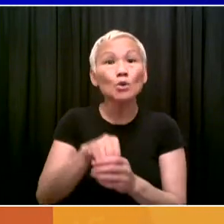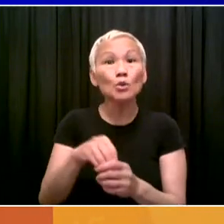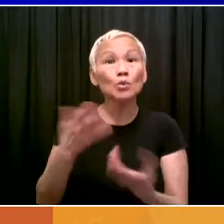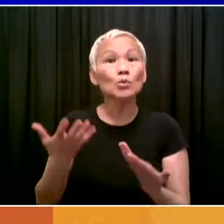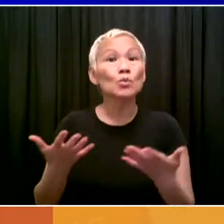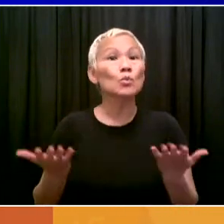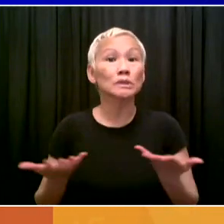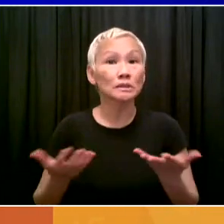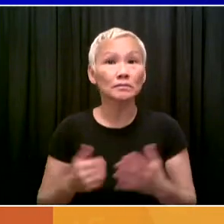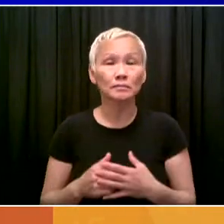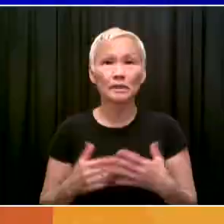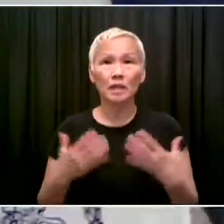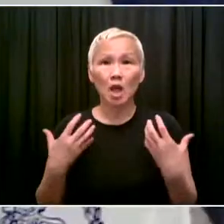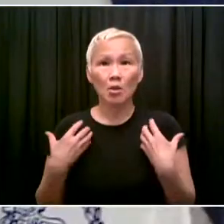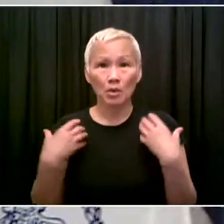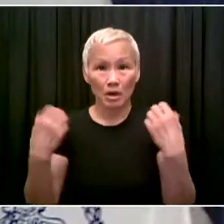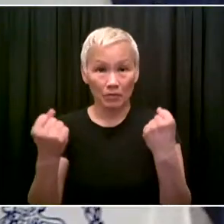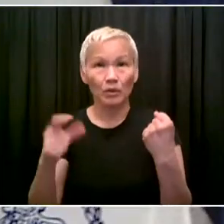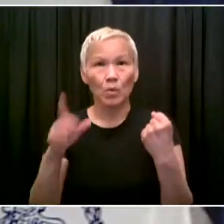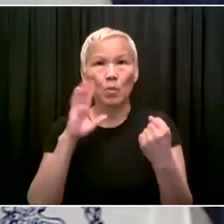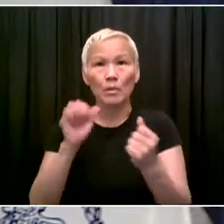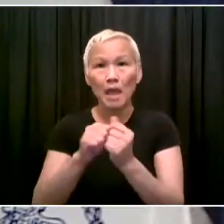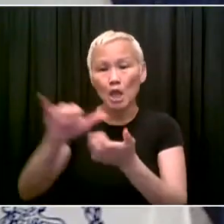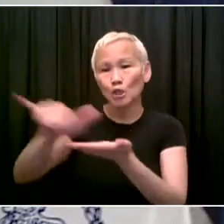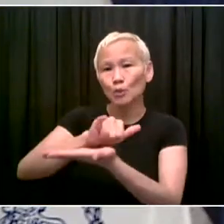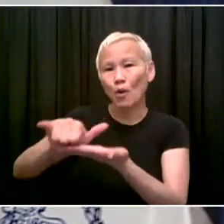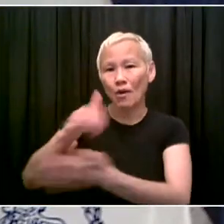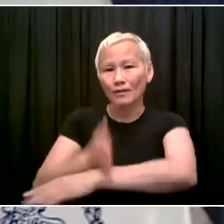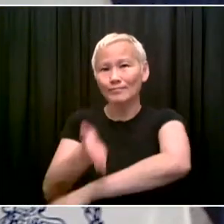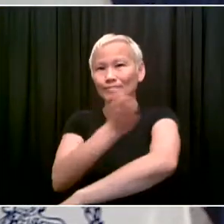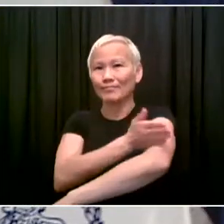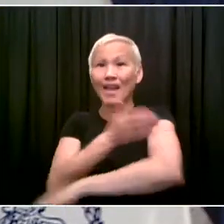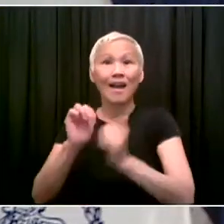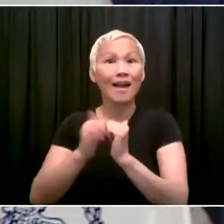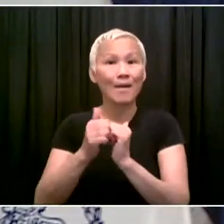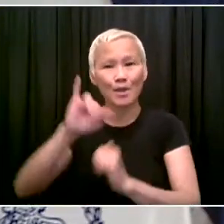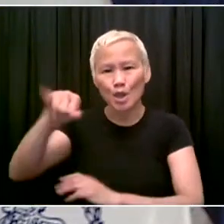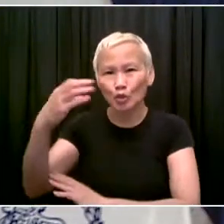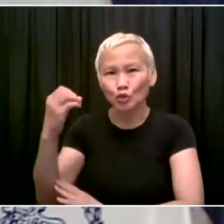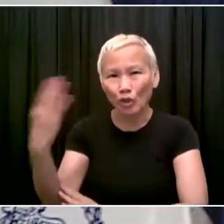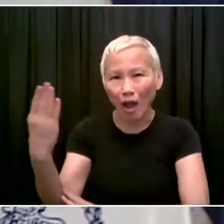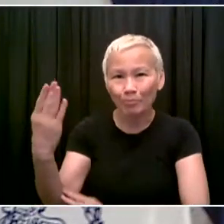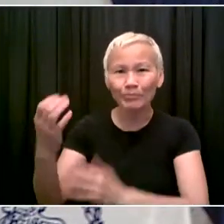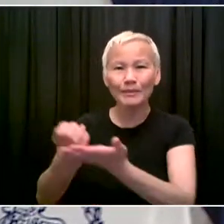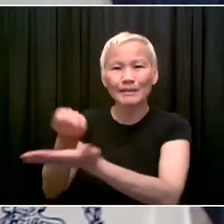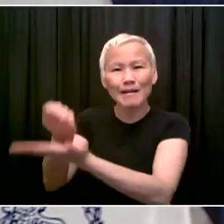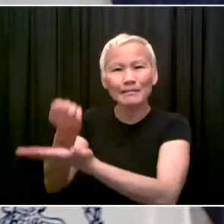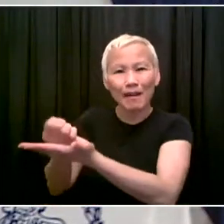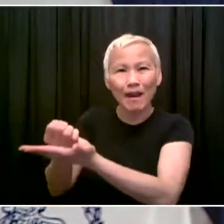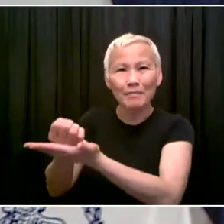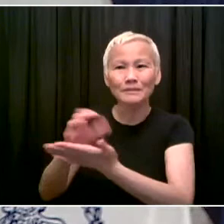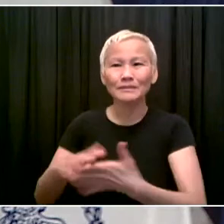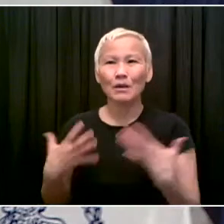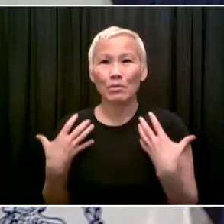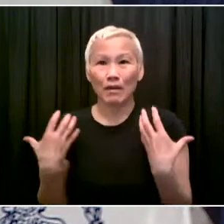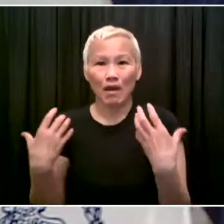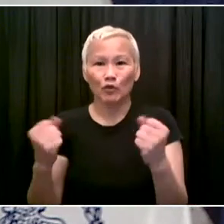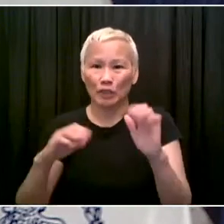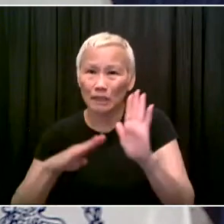ABOUT RECOVERY FOR ALL OF US, EVERY PAR TOF THE CITY, RECOVERY ITSELF IS GOING TO MAKE